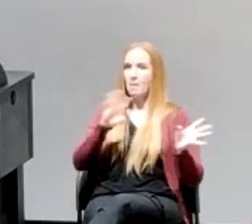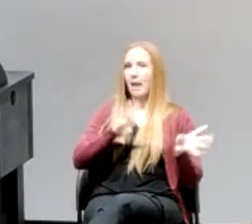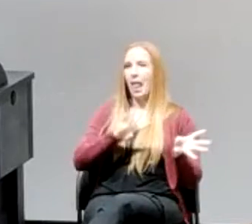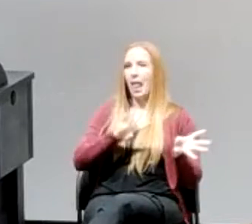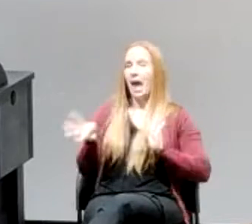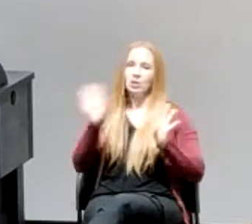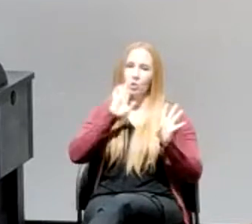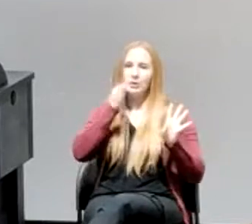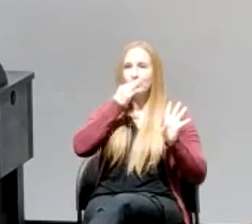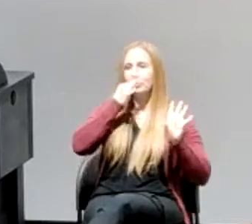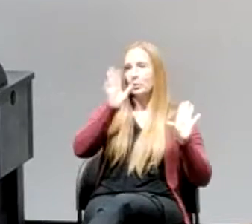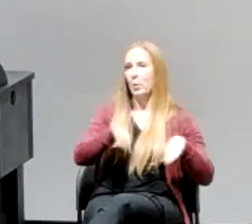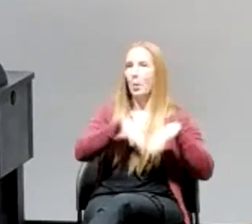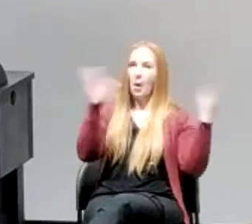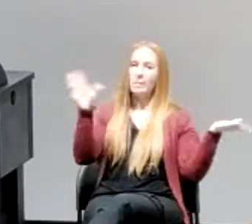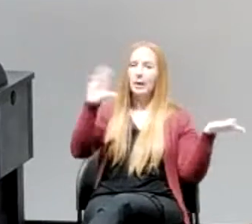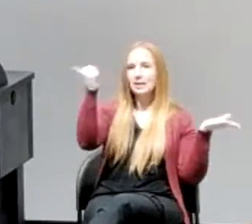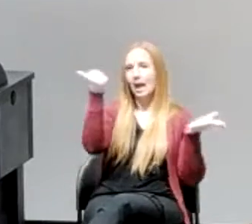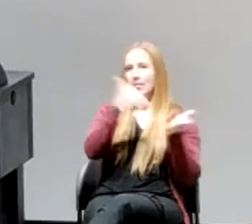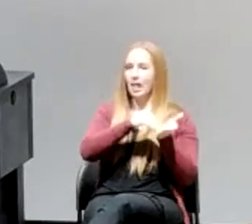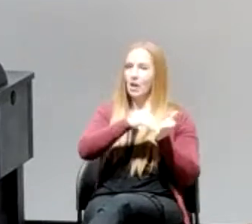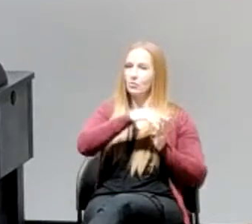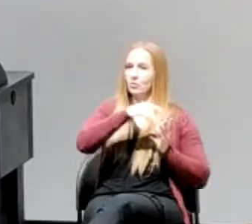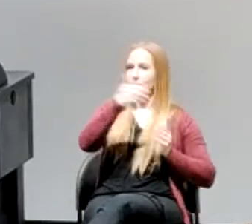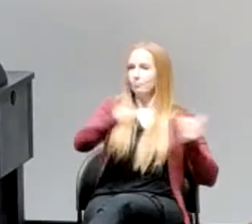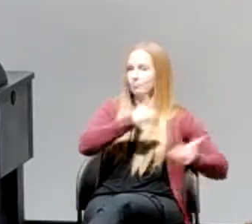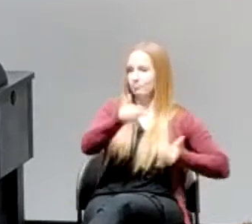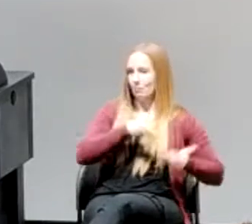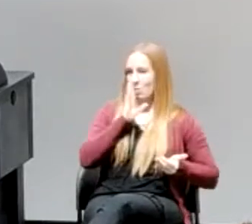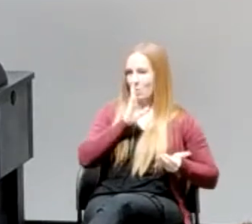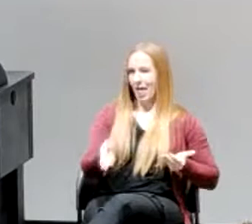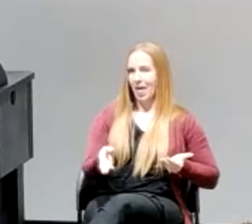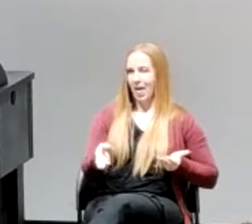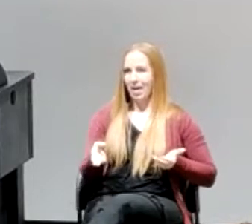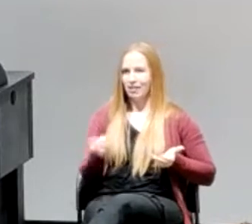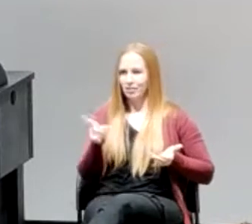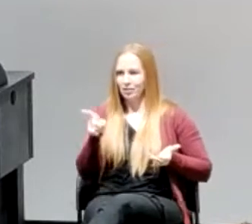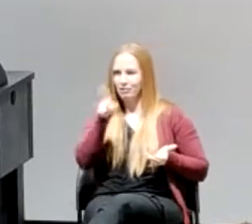land something as big as a national company with 300 employees can't rise to a